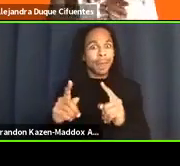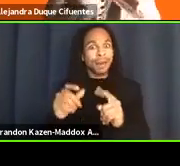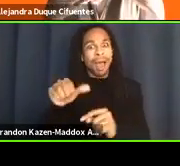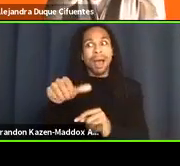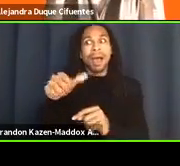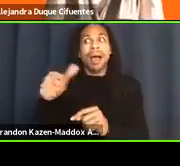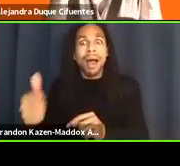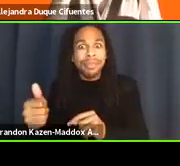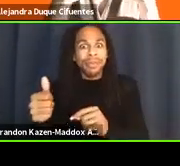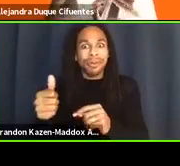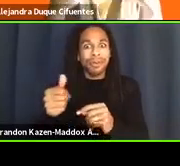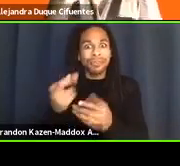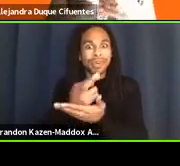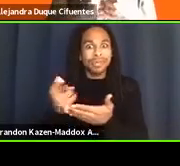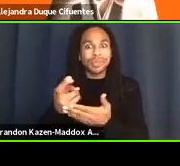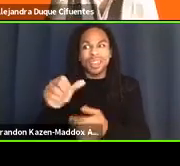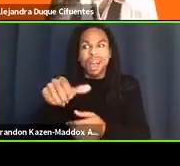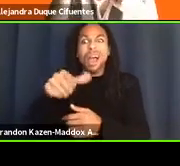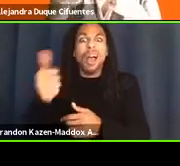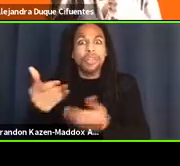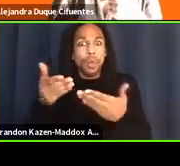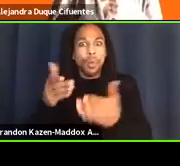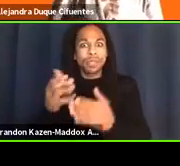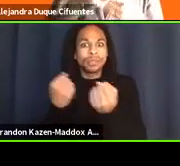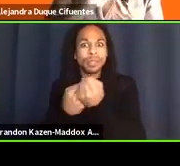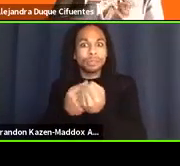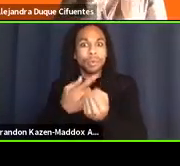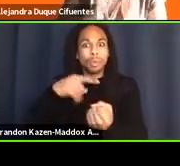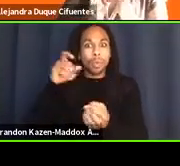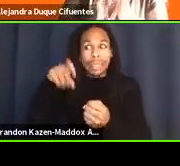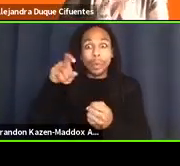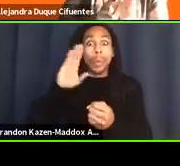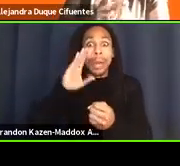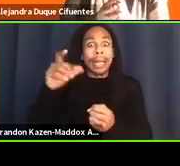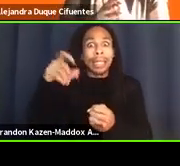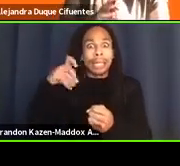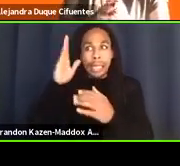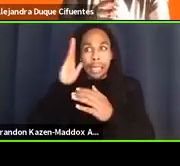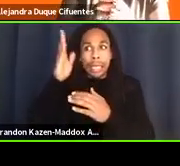this moment and for the arts organizations that connect these arts educators to students